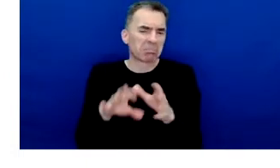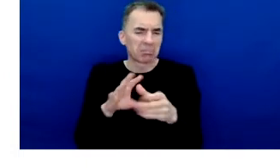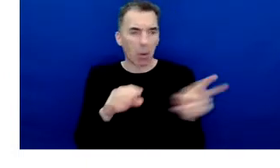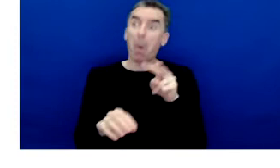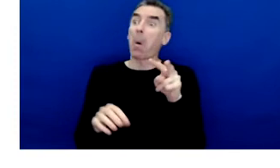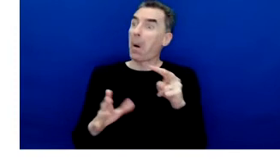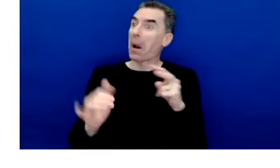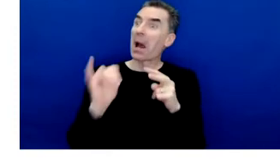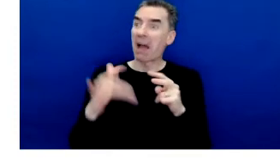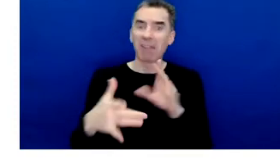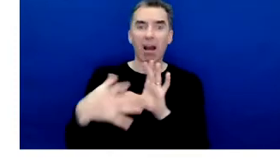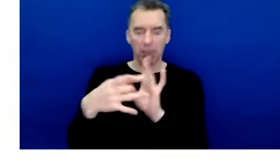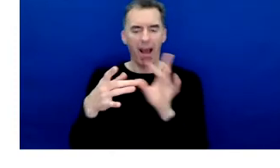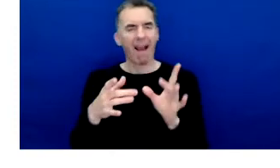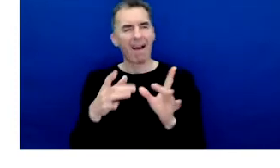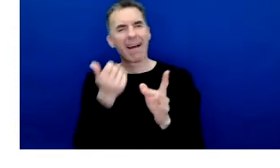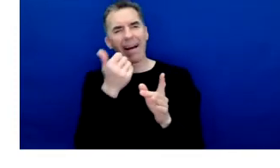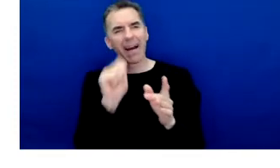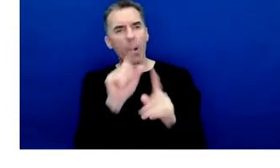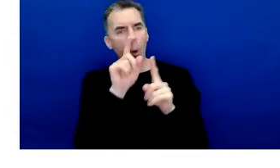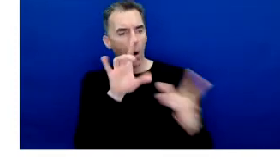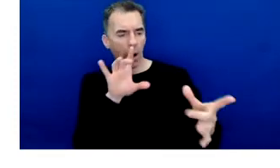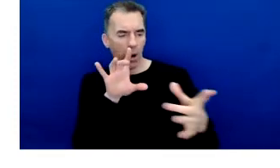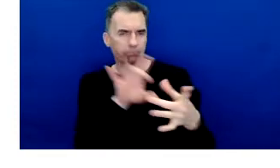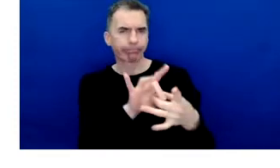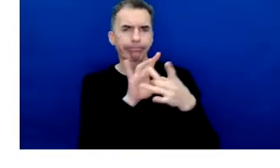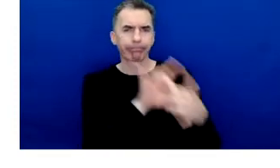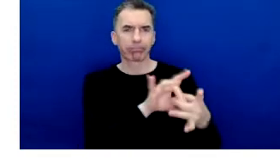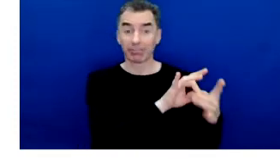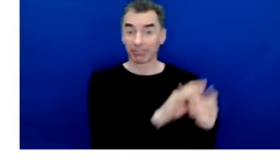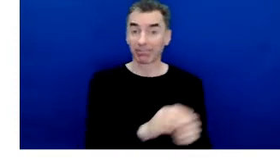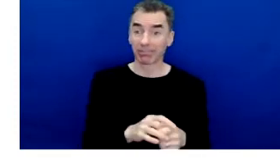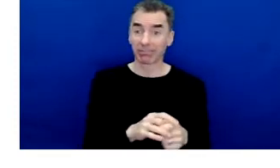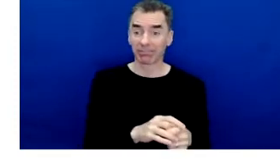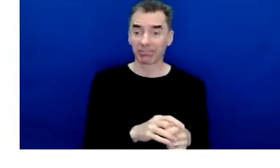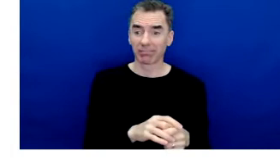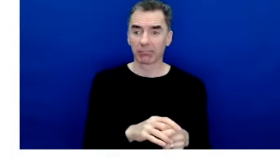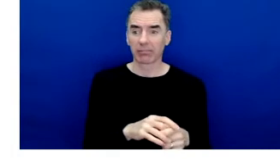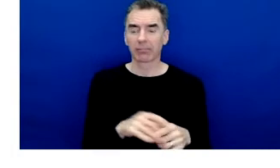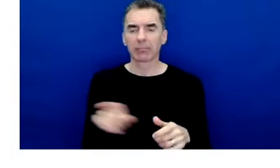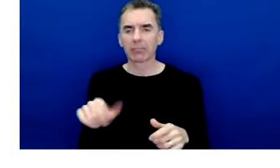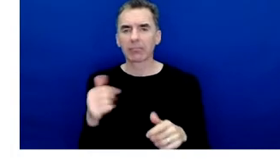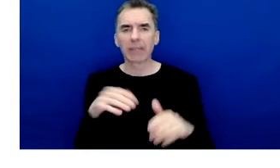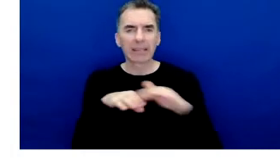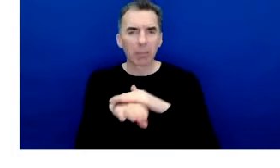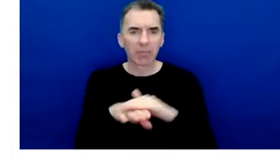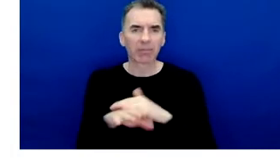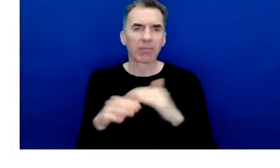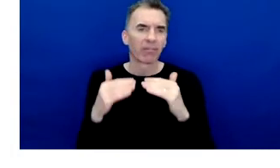that you can connect with the student on accessible and clear canvas instructions with the welcoming page.